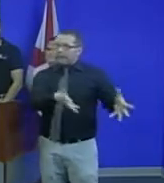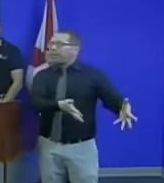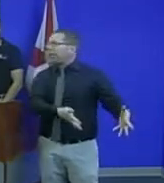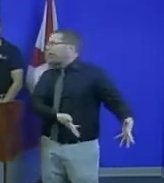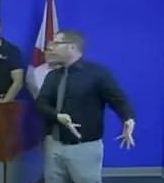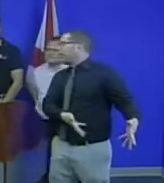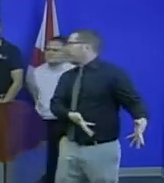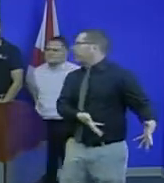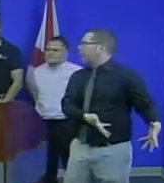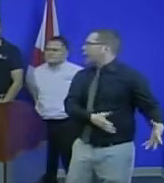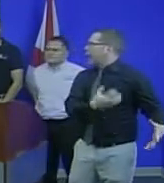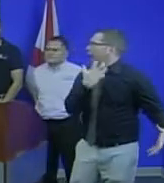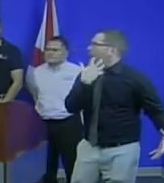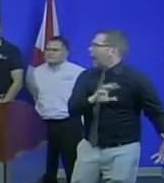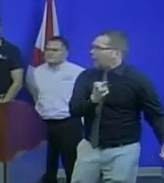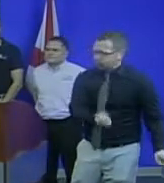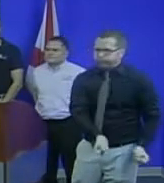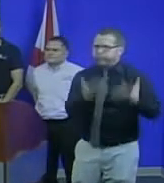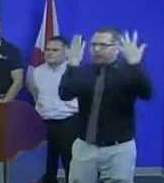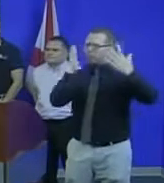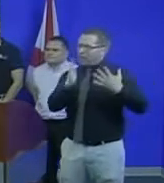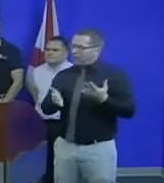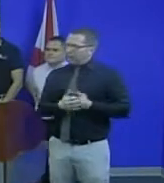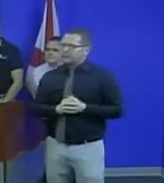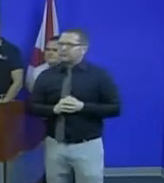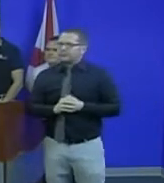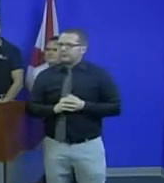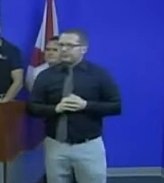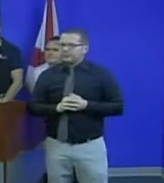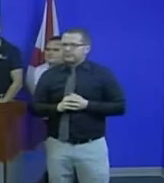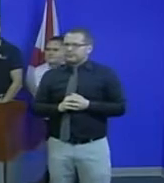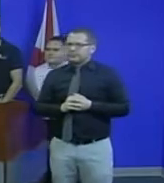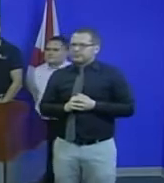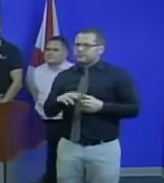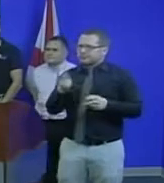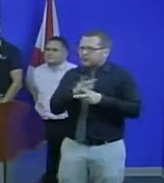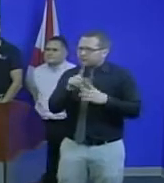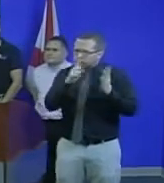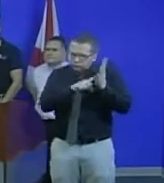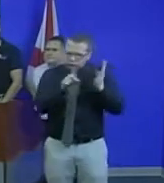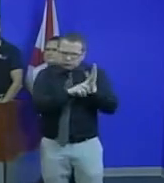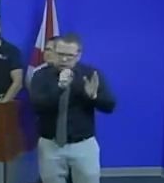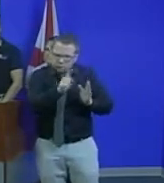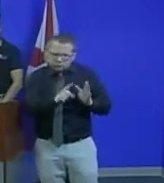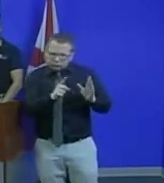COOL OFF. YOU HAVE TO WAIT FOR THEM TO AND ALSO IT'S VERY IMPORTANT AS FAR AS WHERE YOU PLACE THE GENERATORS.